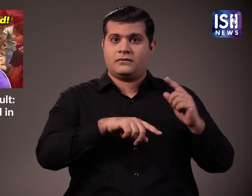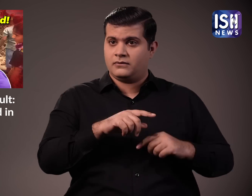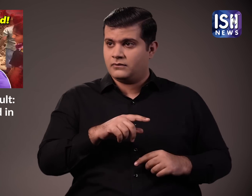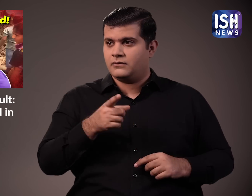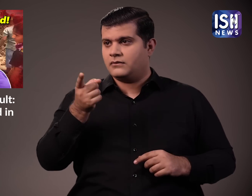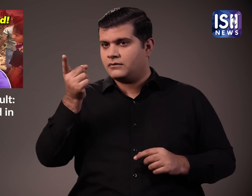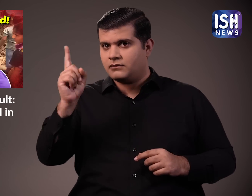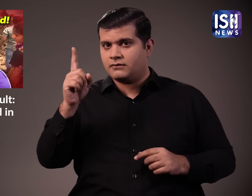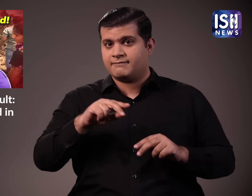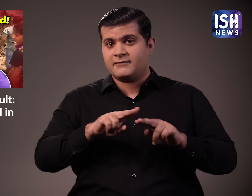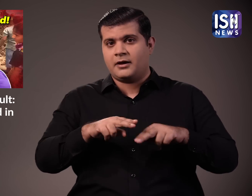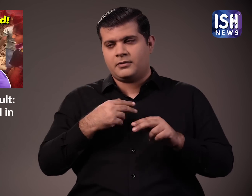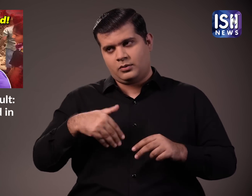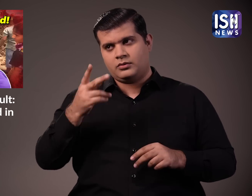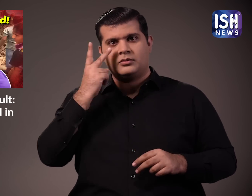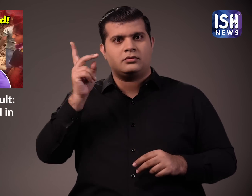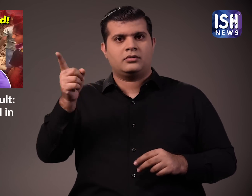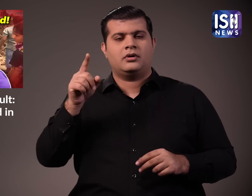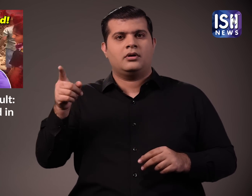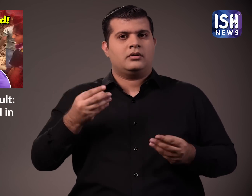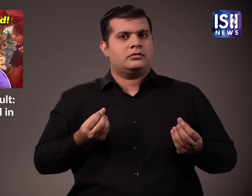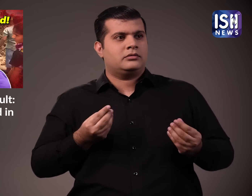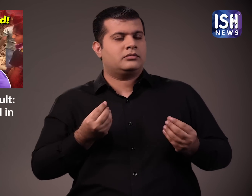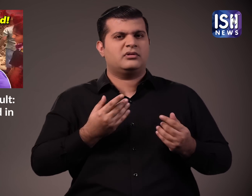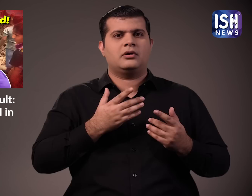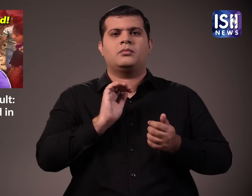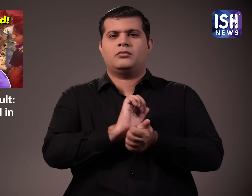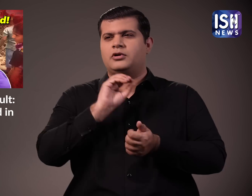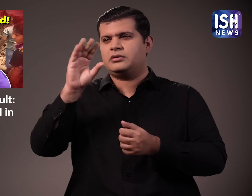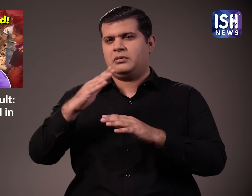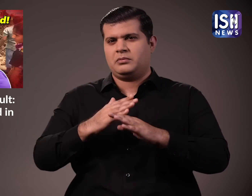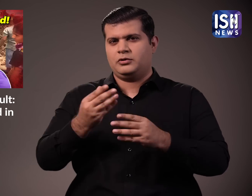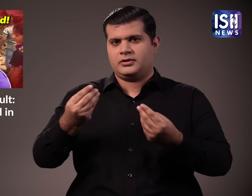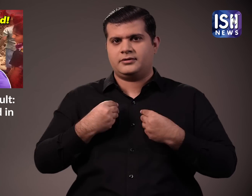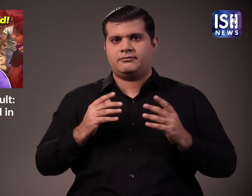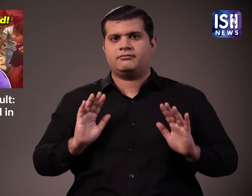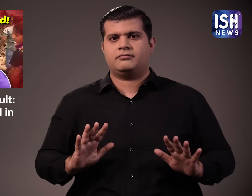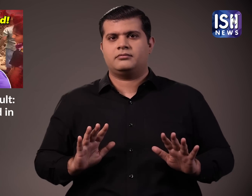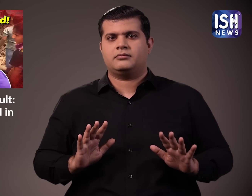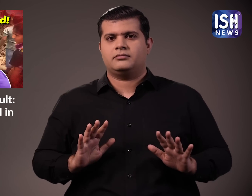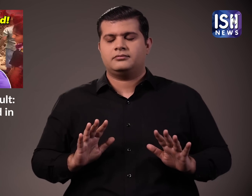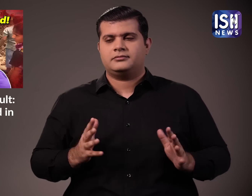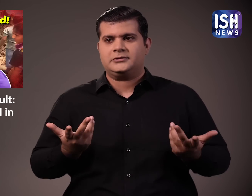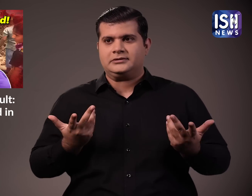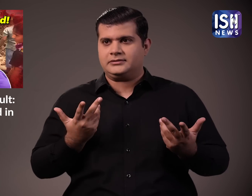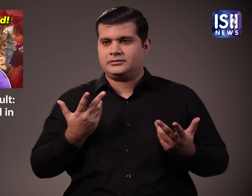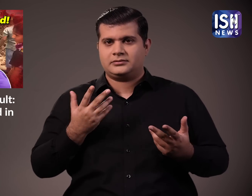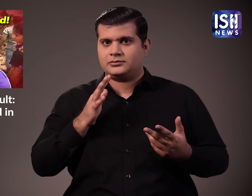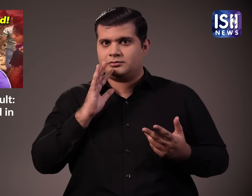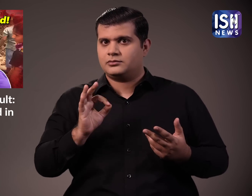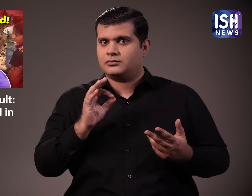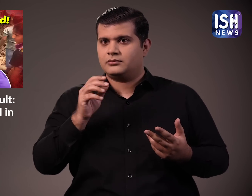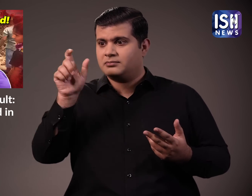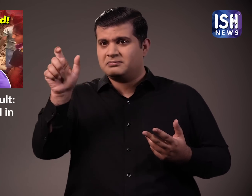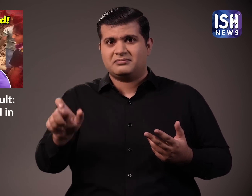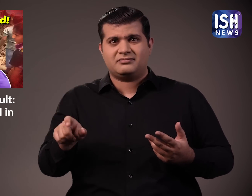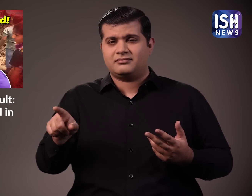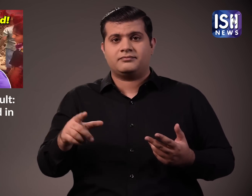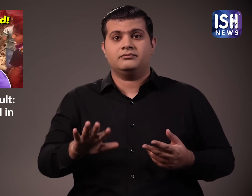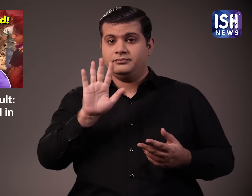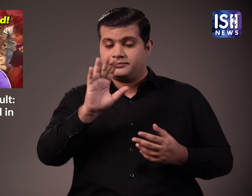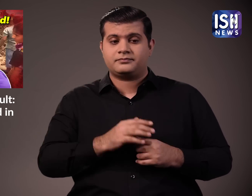That is why the locals threatened his family and they requested for protection.